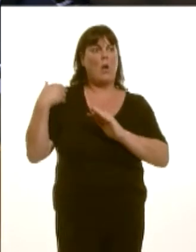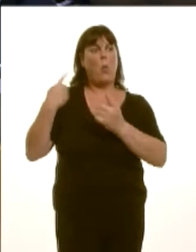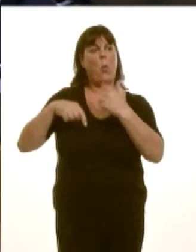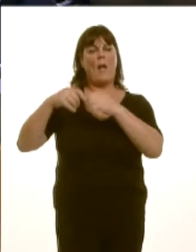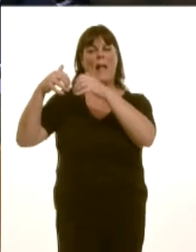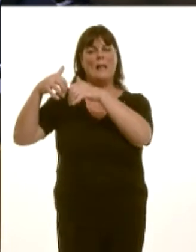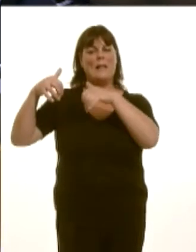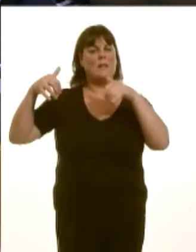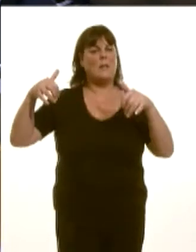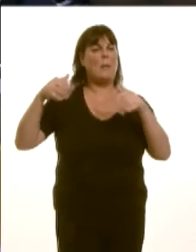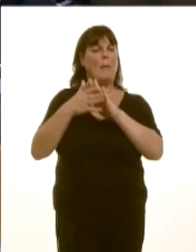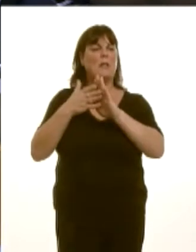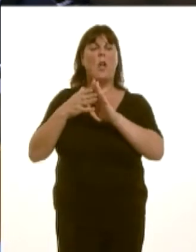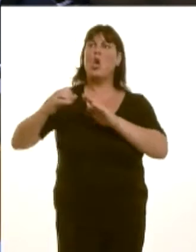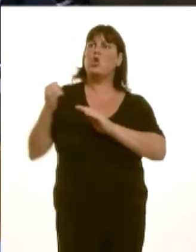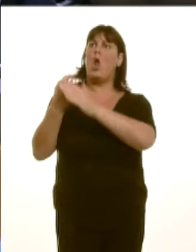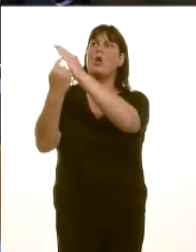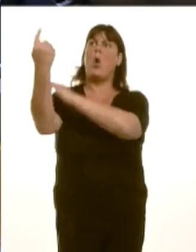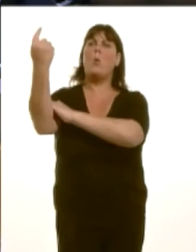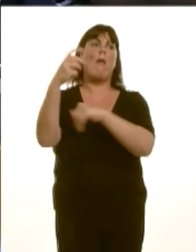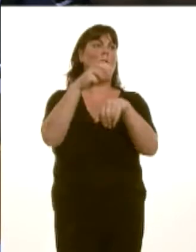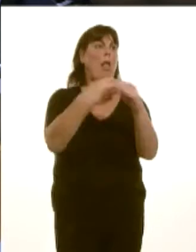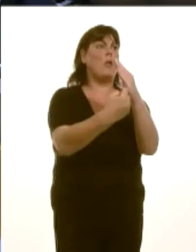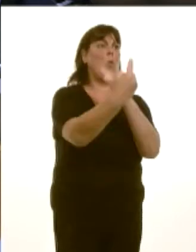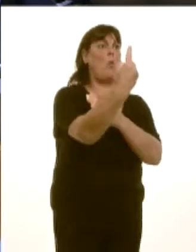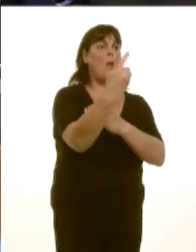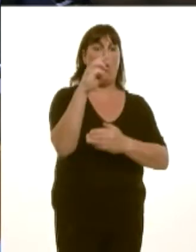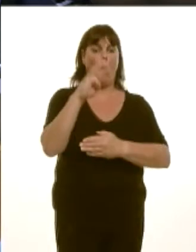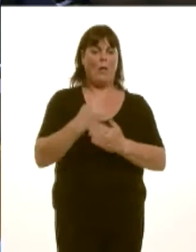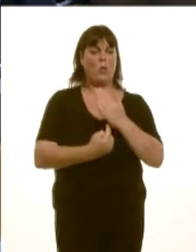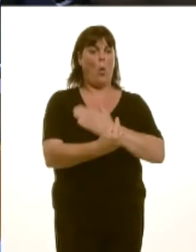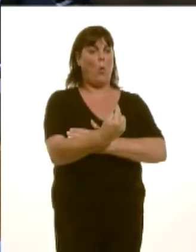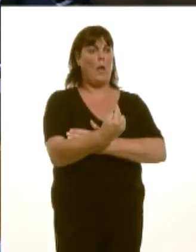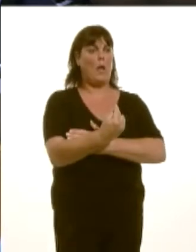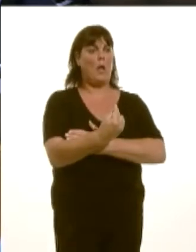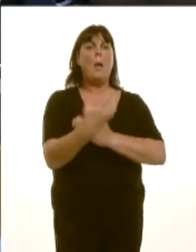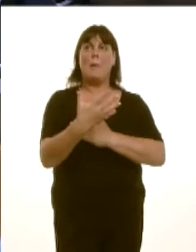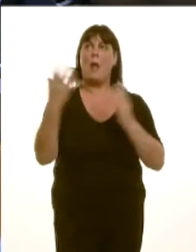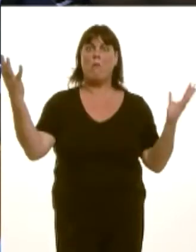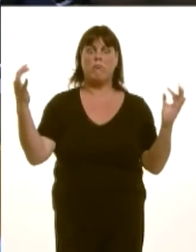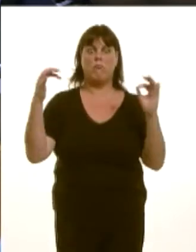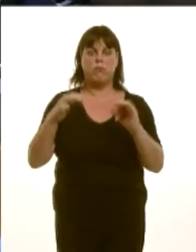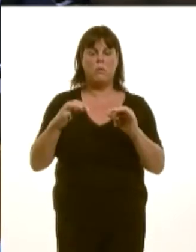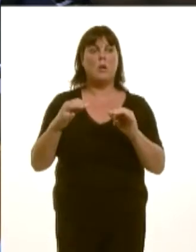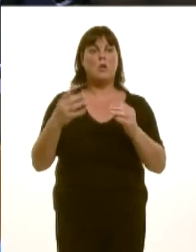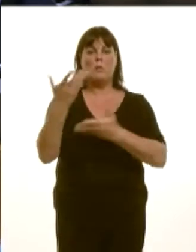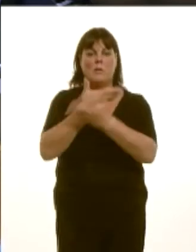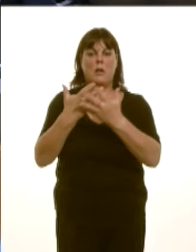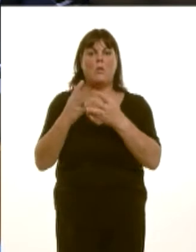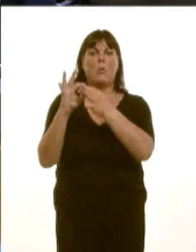and Northern Ireland; there have conversations in three different rooms. Now the time has come to have the conversation in one room in order to provide Wales with